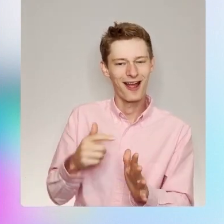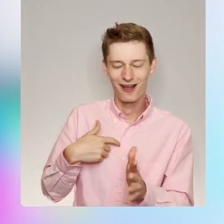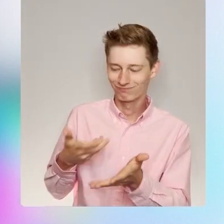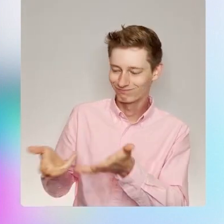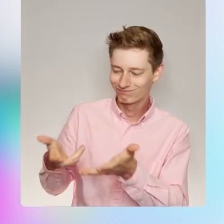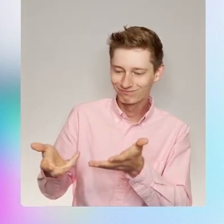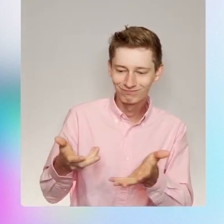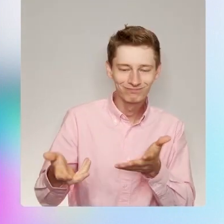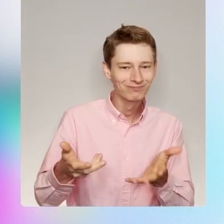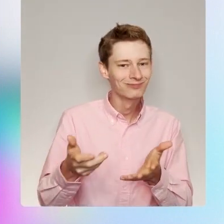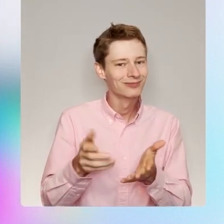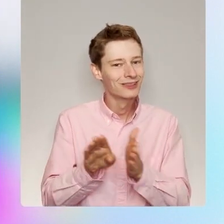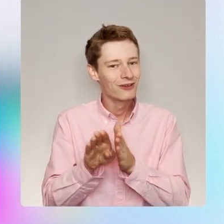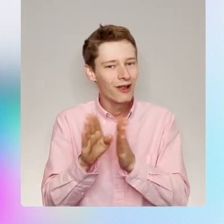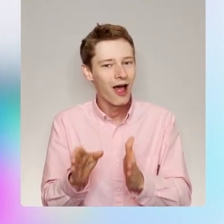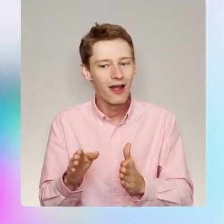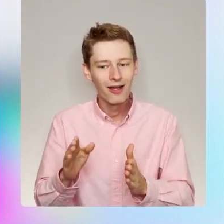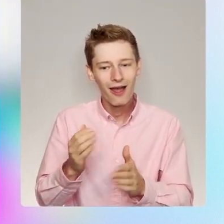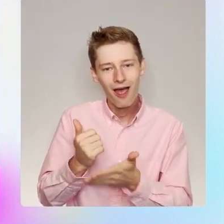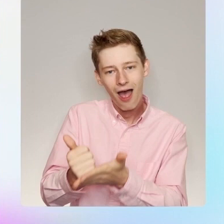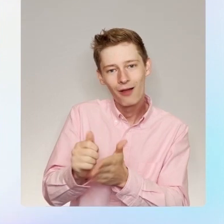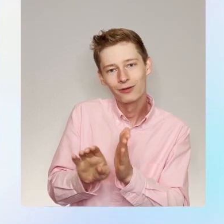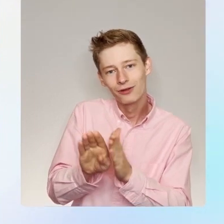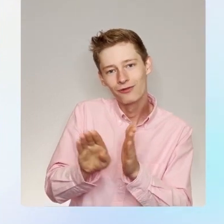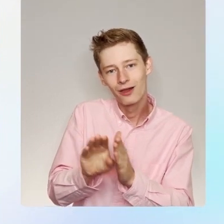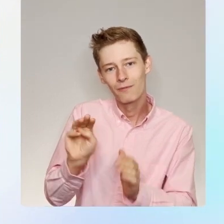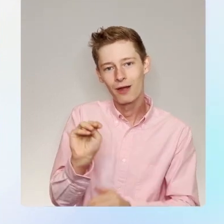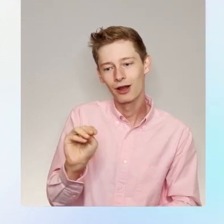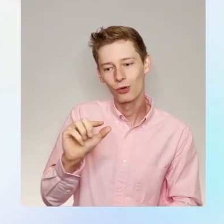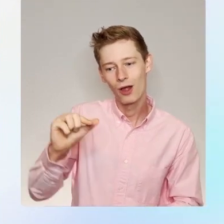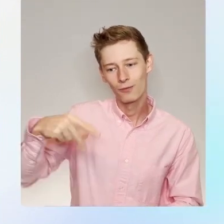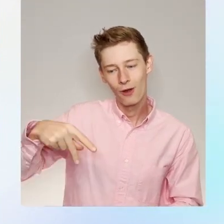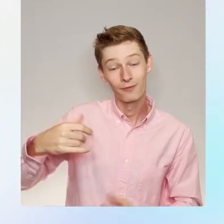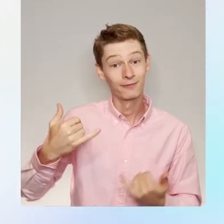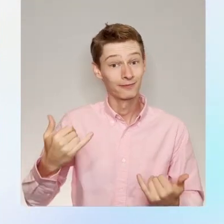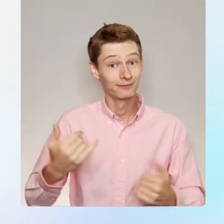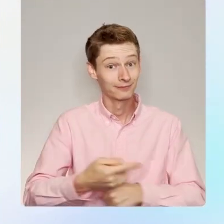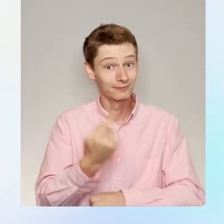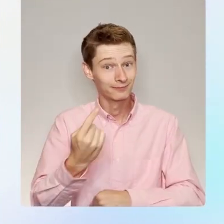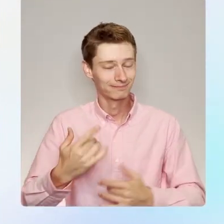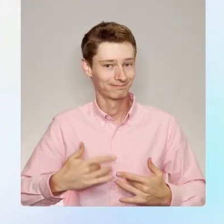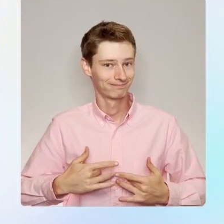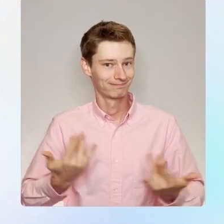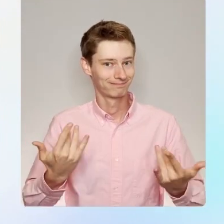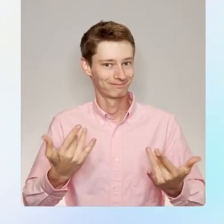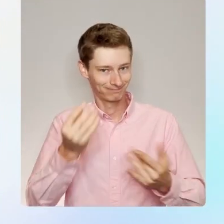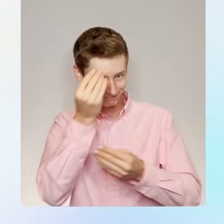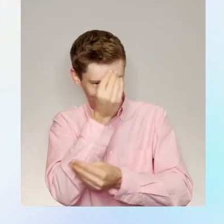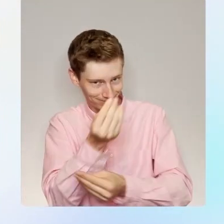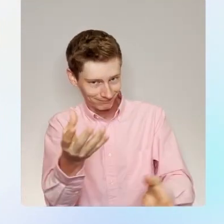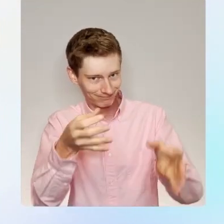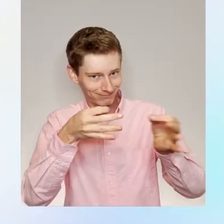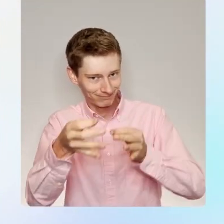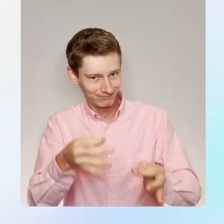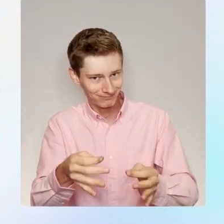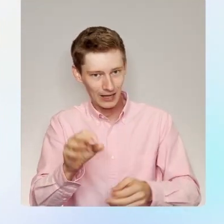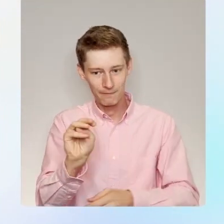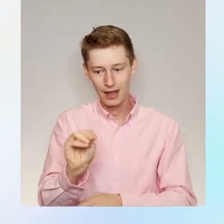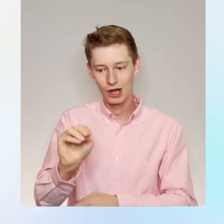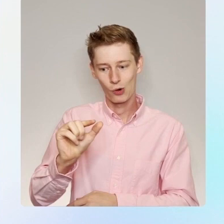for the Meta Quest Pro launch. Today it's my pleasure to introduce the details of the Meta Quest Touch Pro Controllers to everyone.